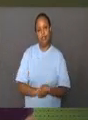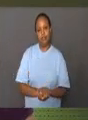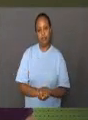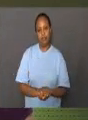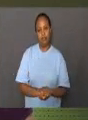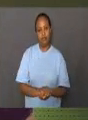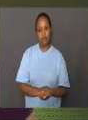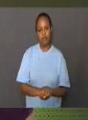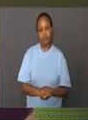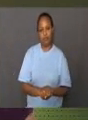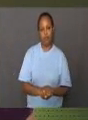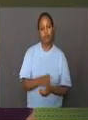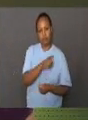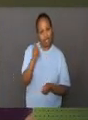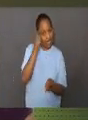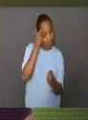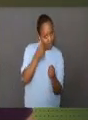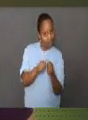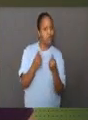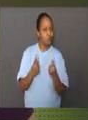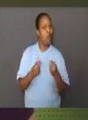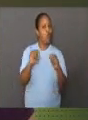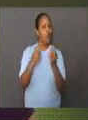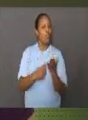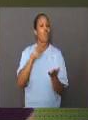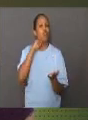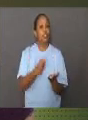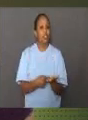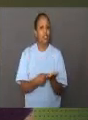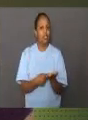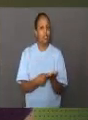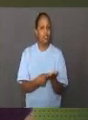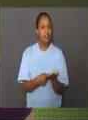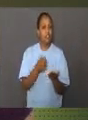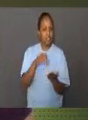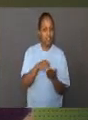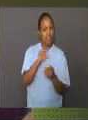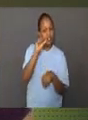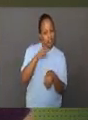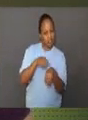do your best to recall this information and i will see you in a few minutes